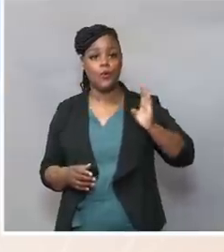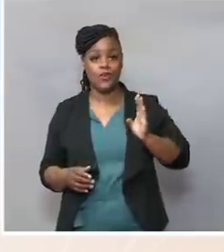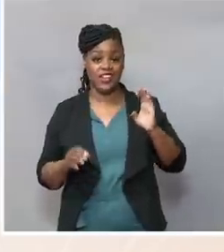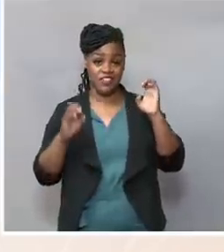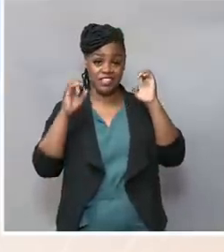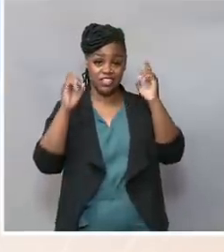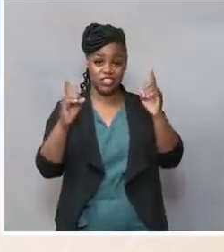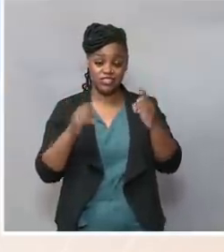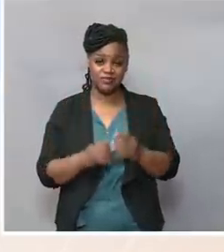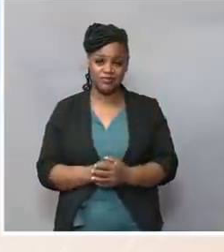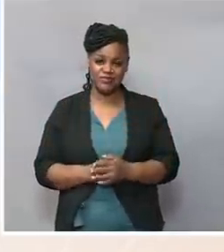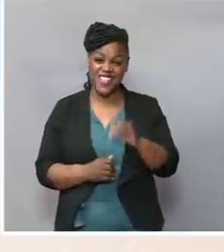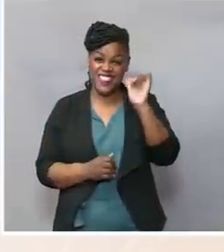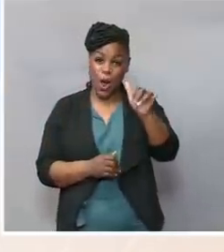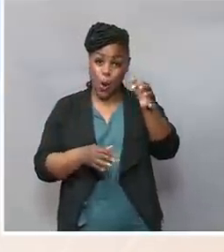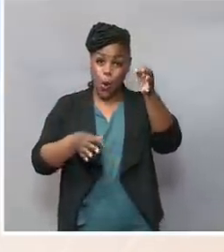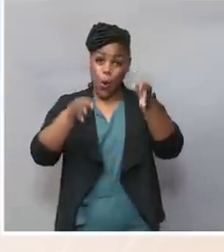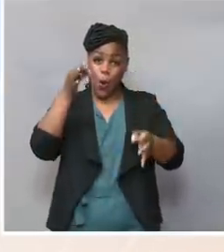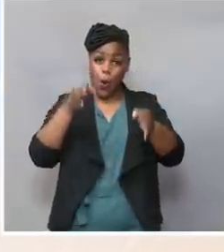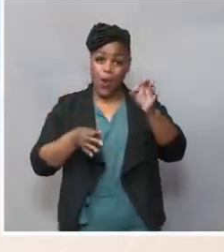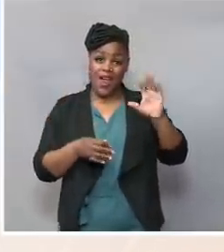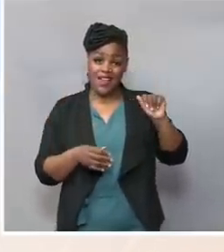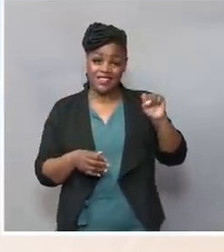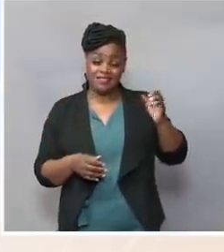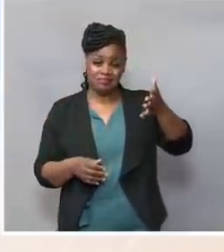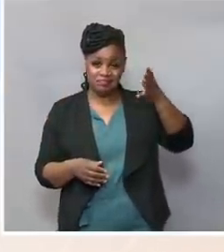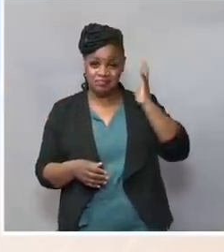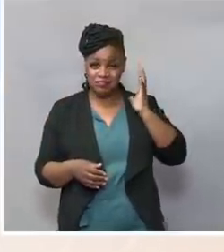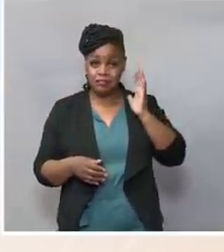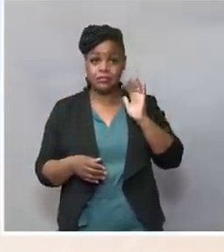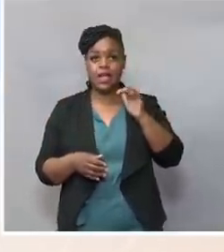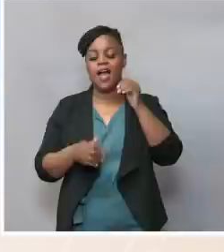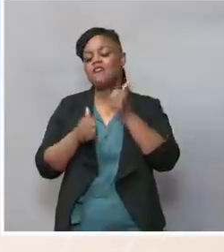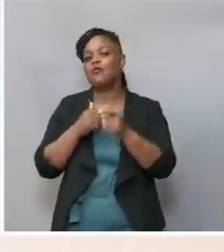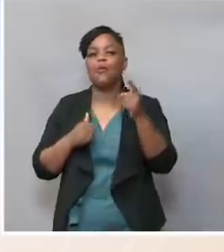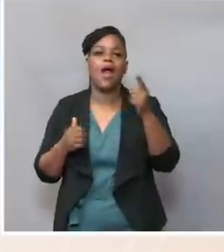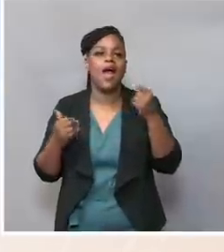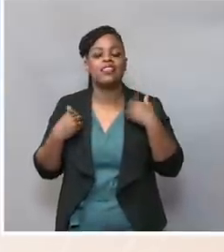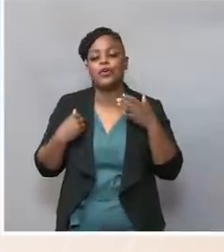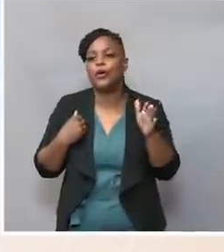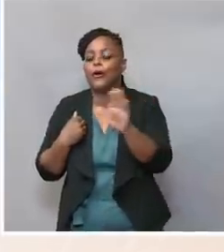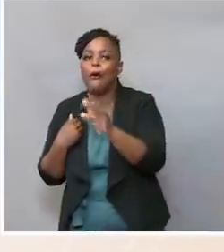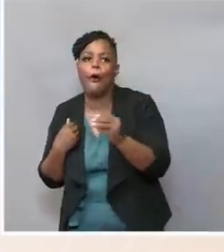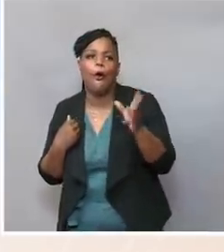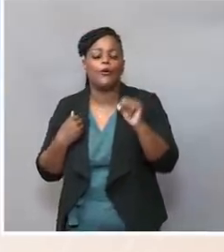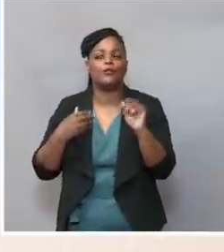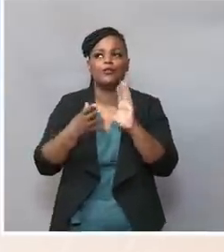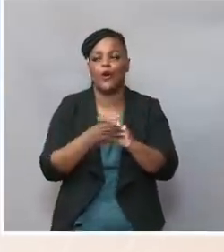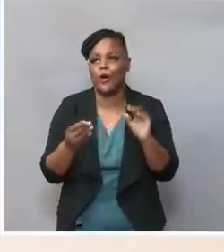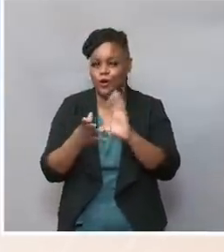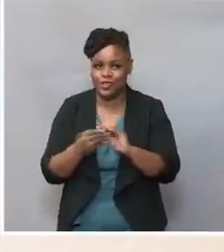everyone has a National Park Service story, went through various types of internships,